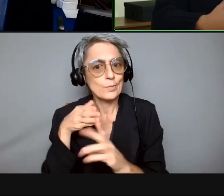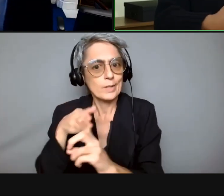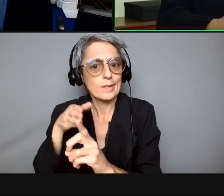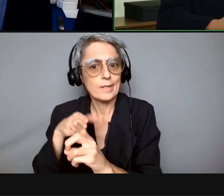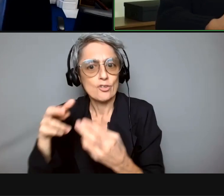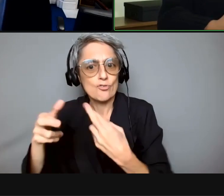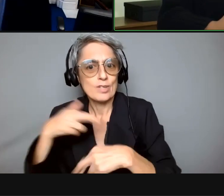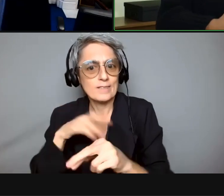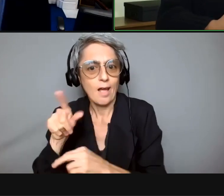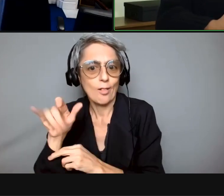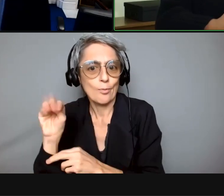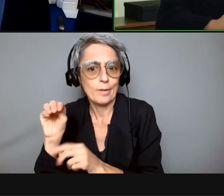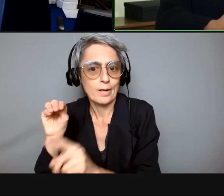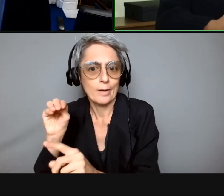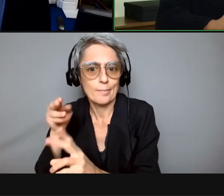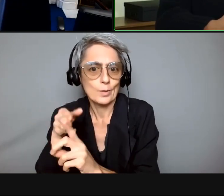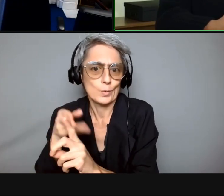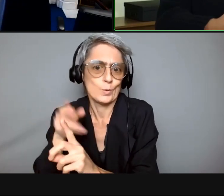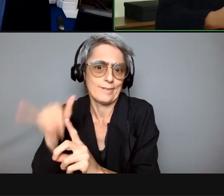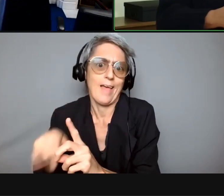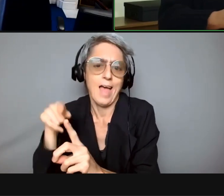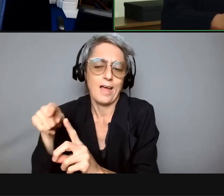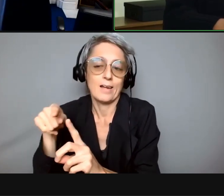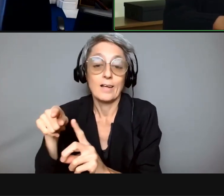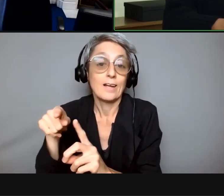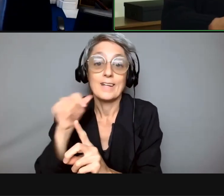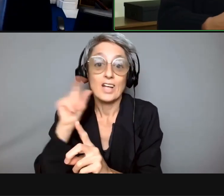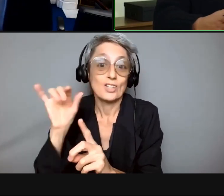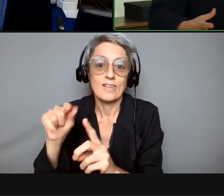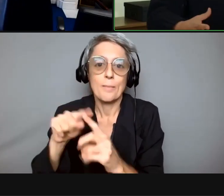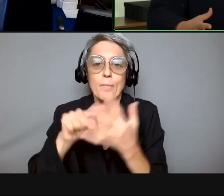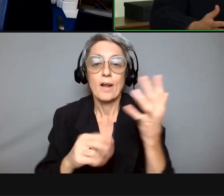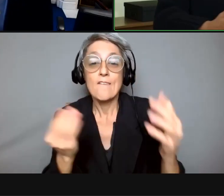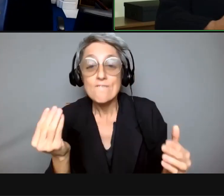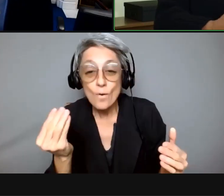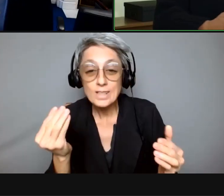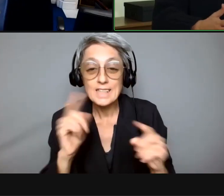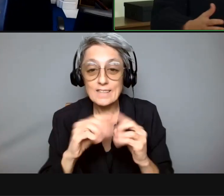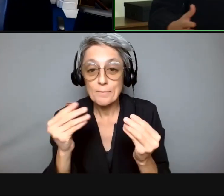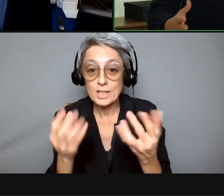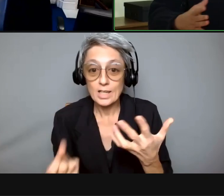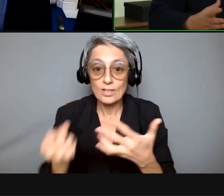We look at 14 priority materials, those 14 materials which we selected